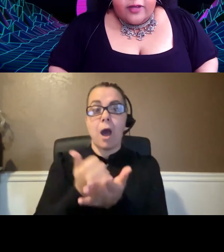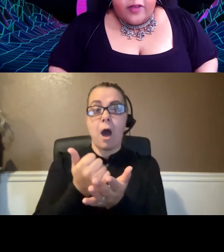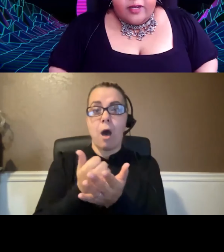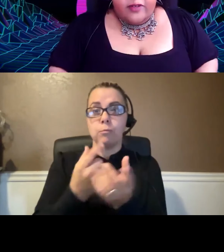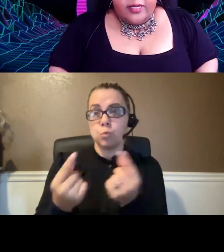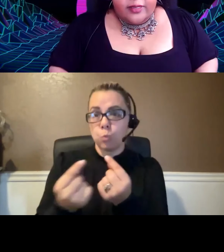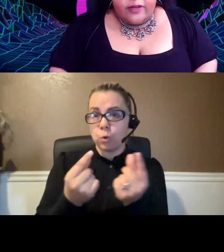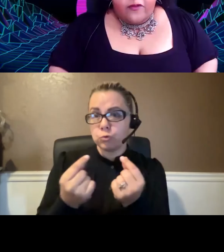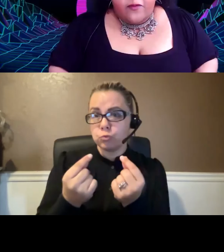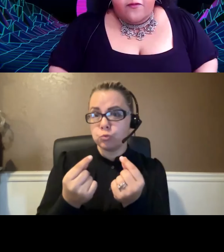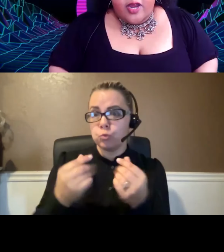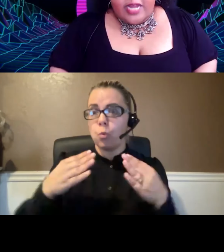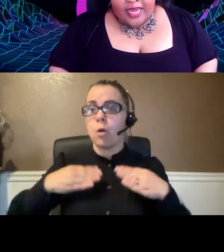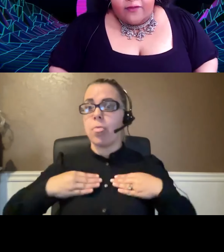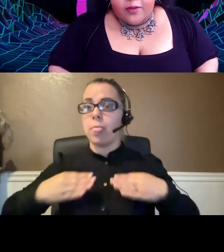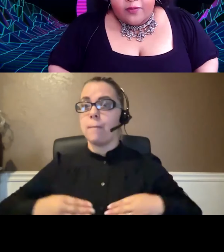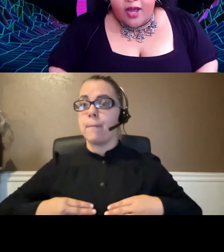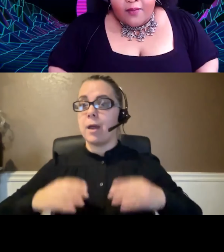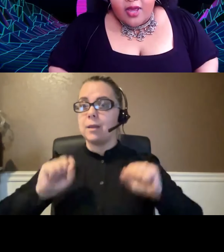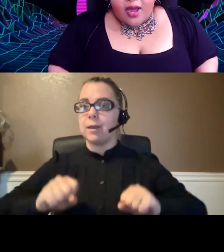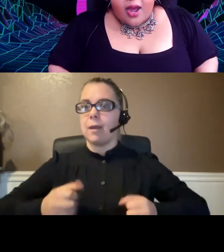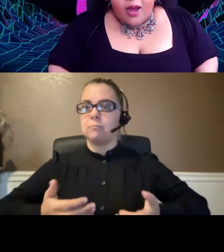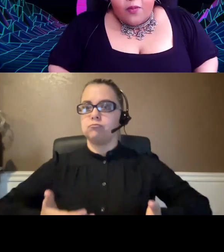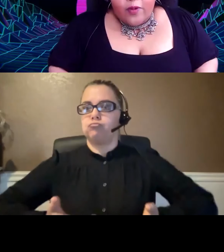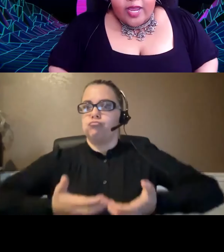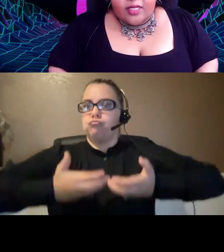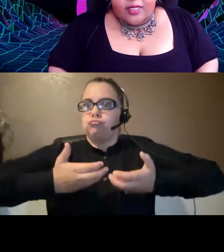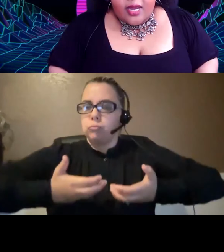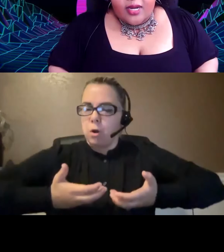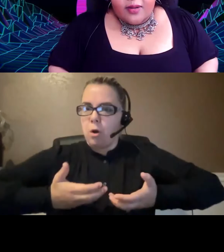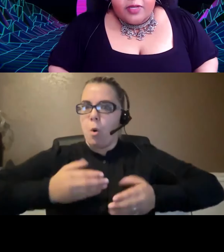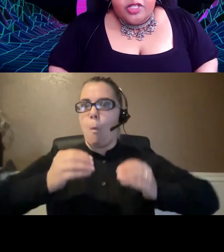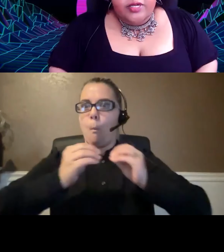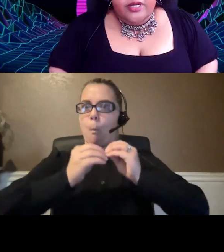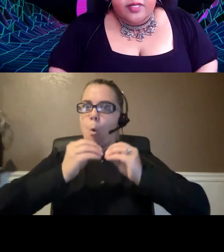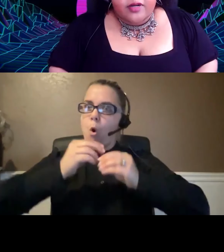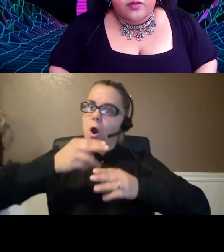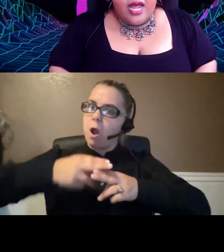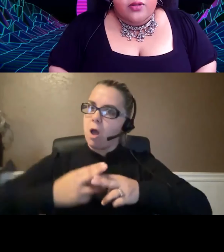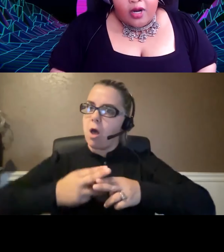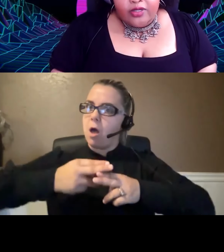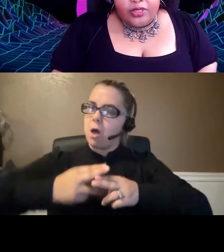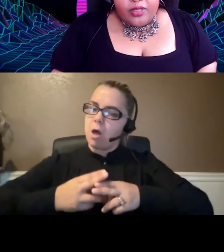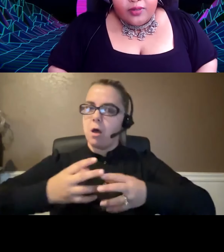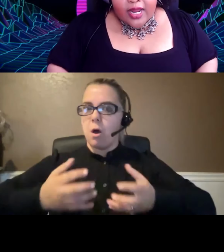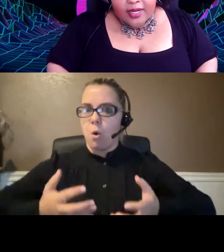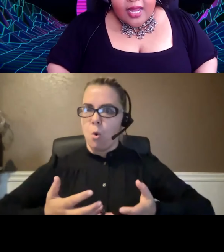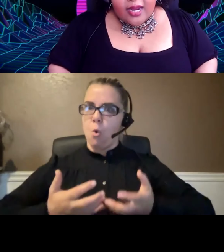effectively lift very heavy weights and materials that are a lot larger, a lot